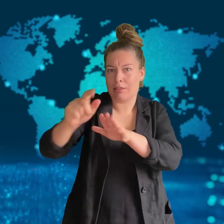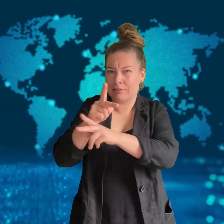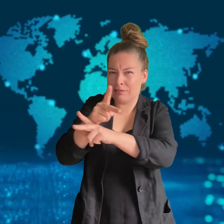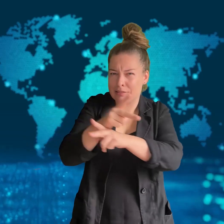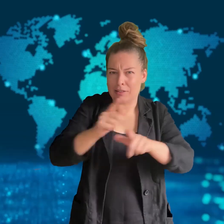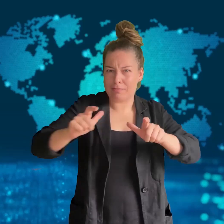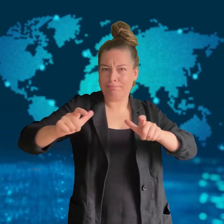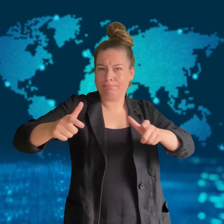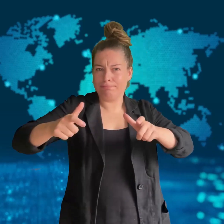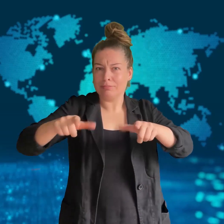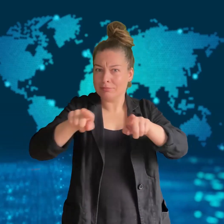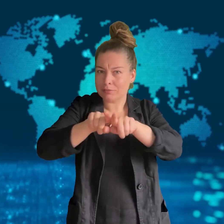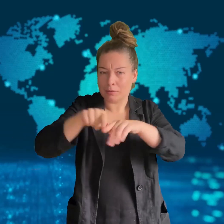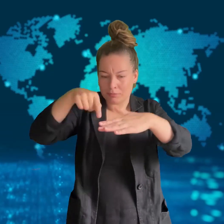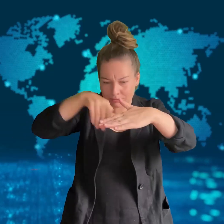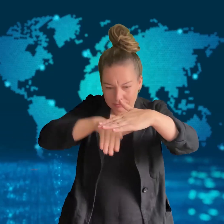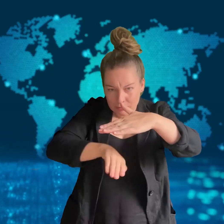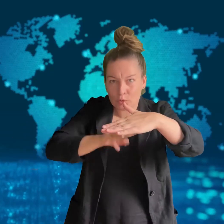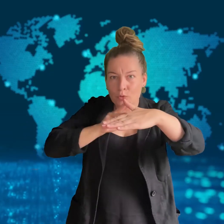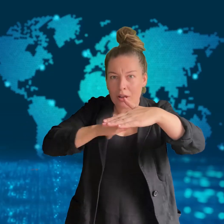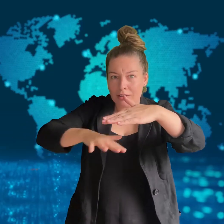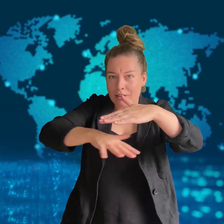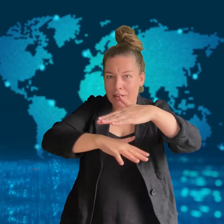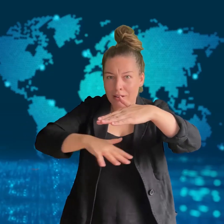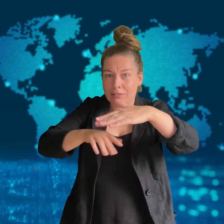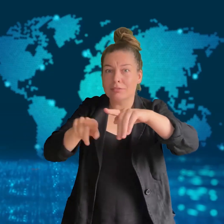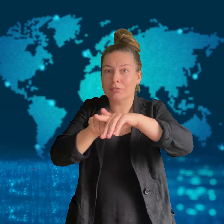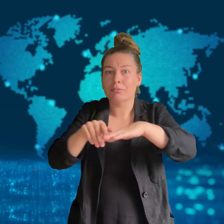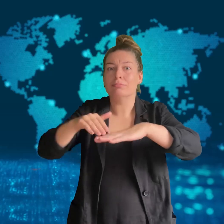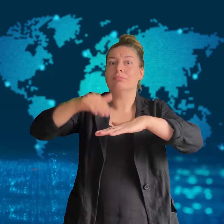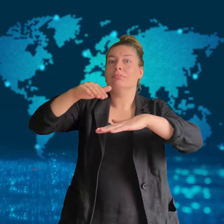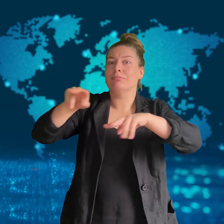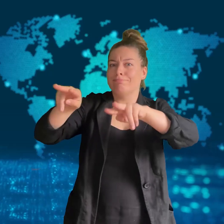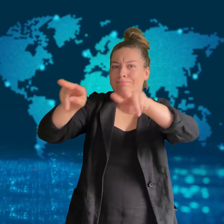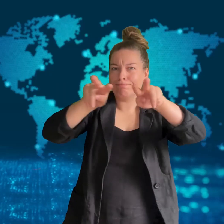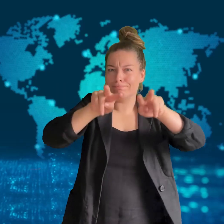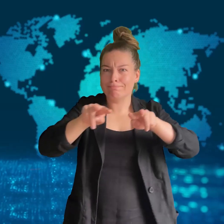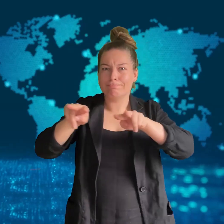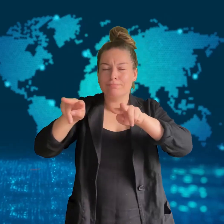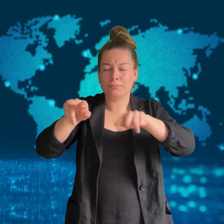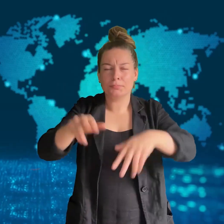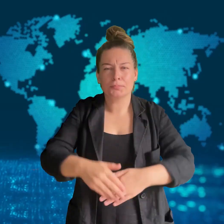and underwater surveillance of the area.